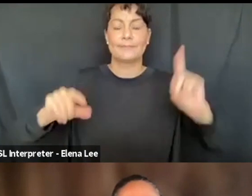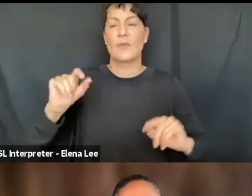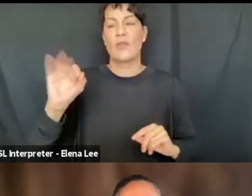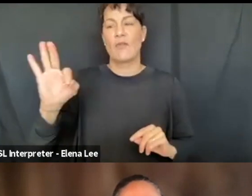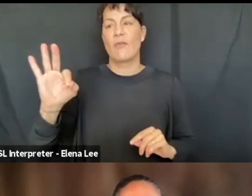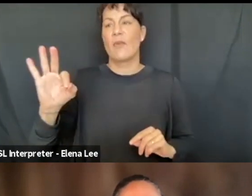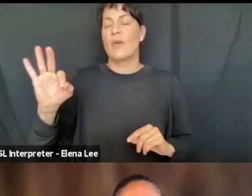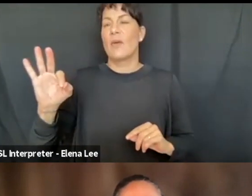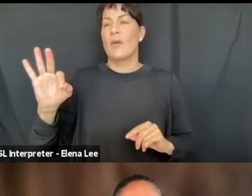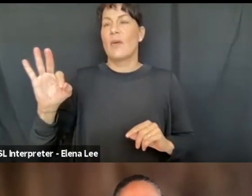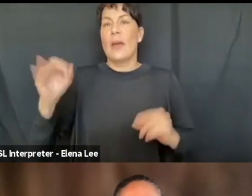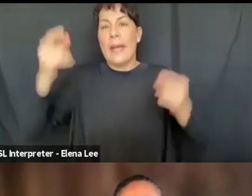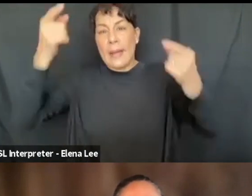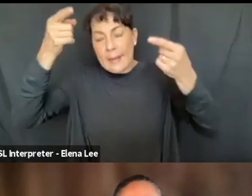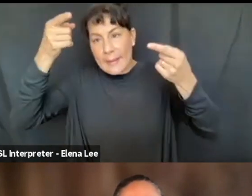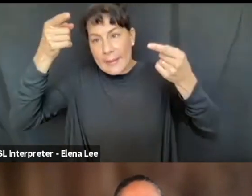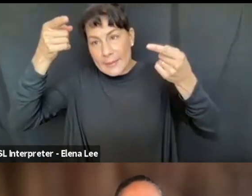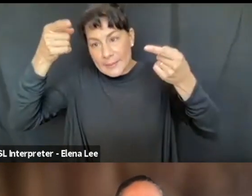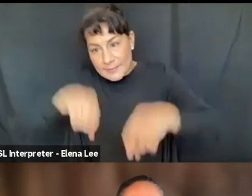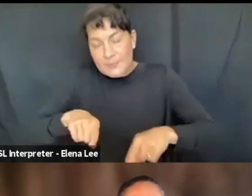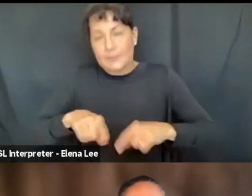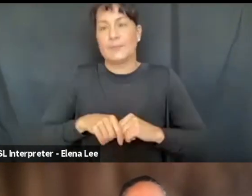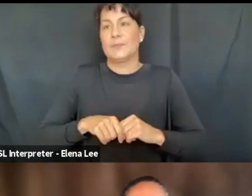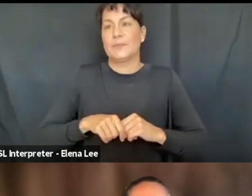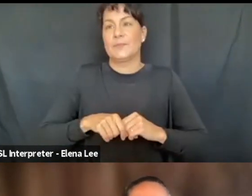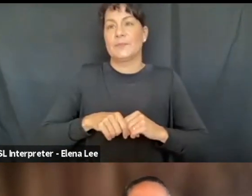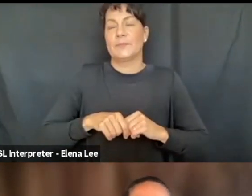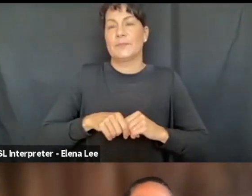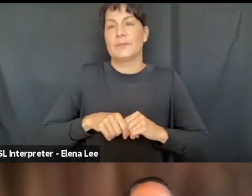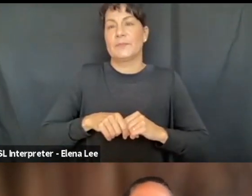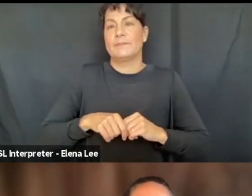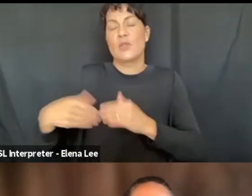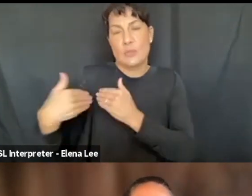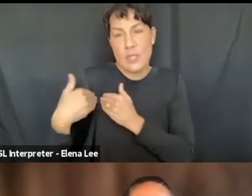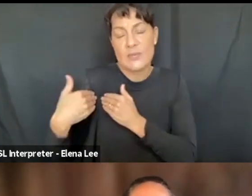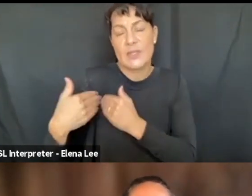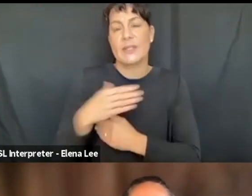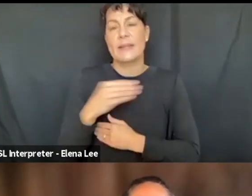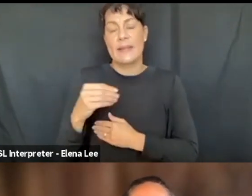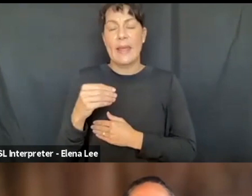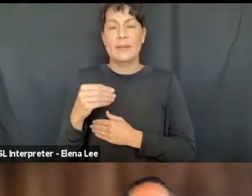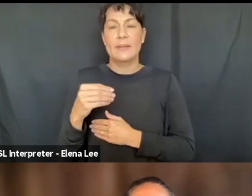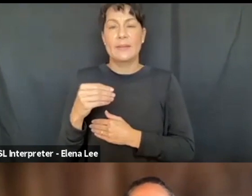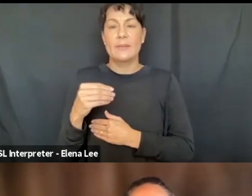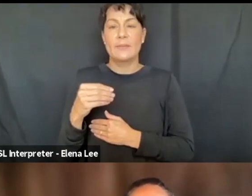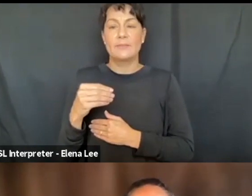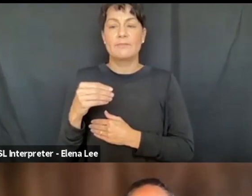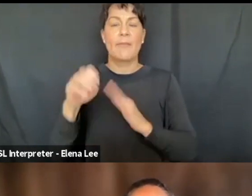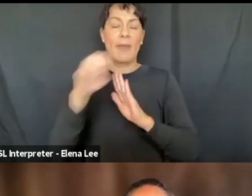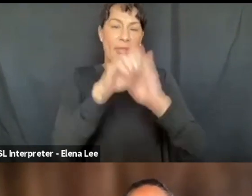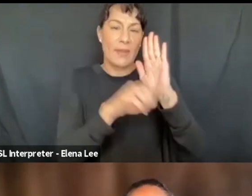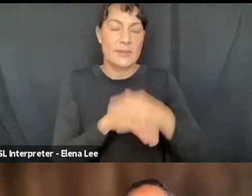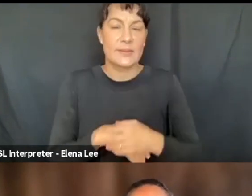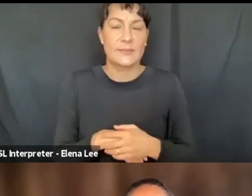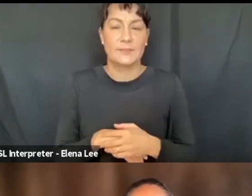and consent when it comes to documentary film and media. Many of them have been addressed in previous panels